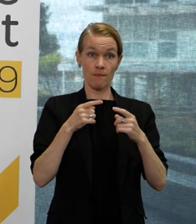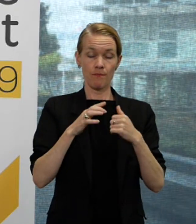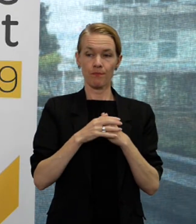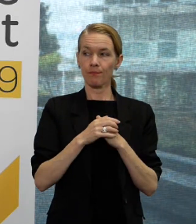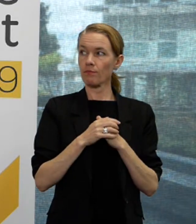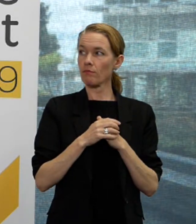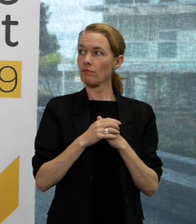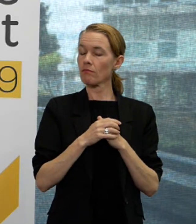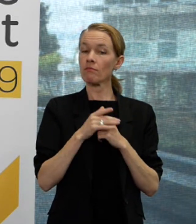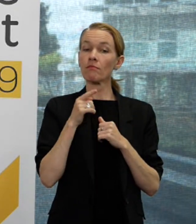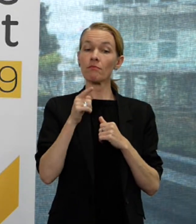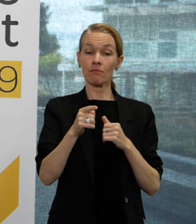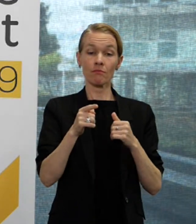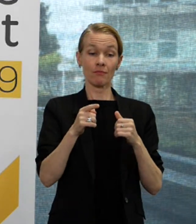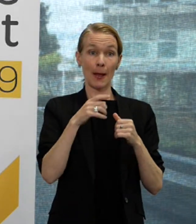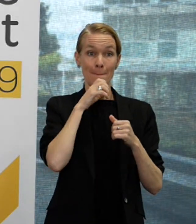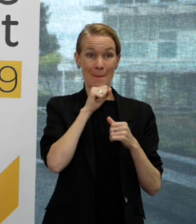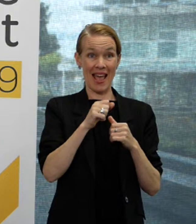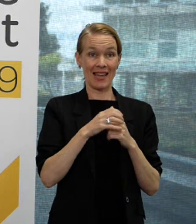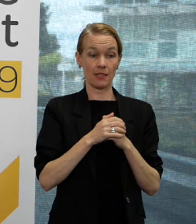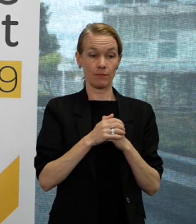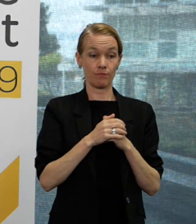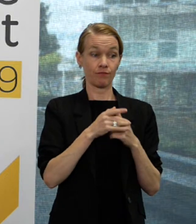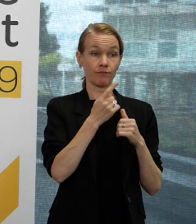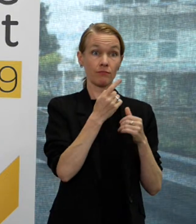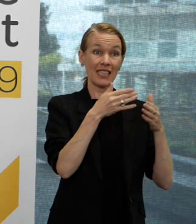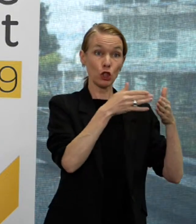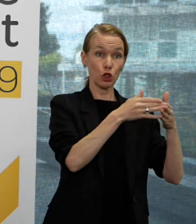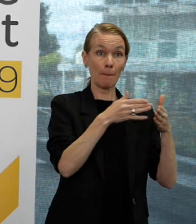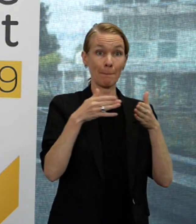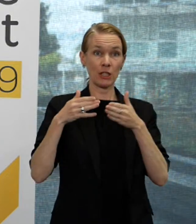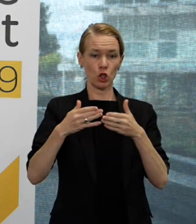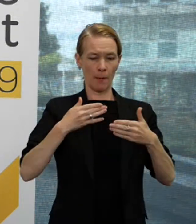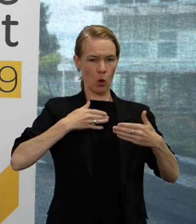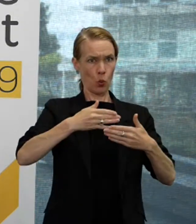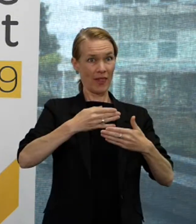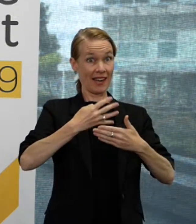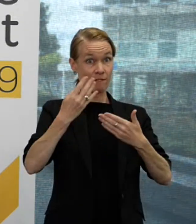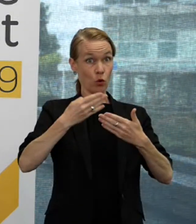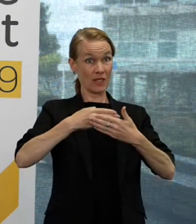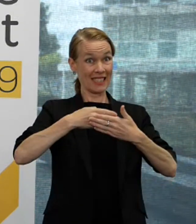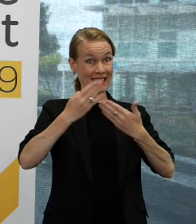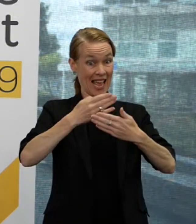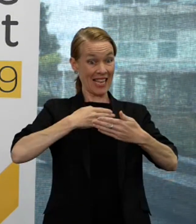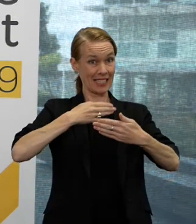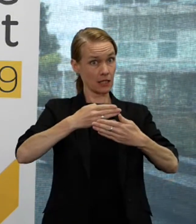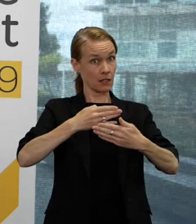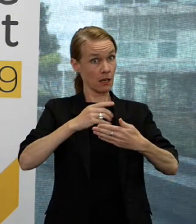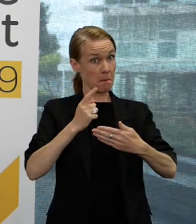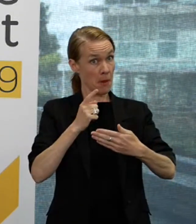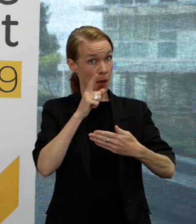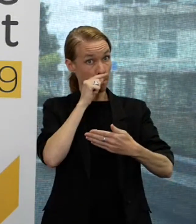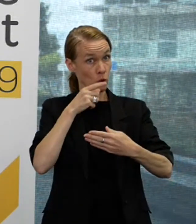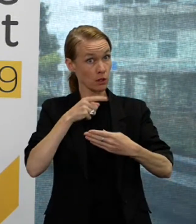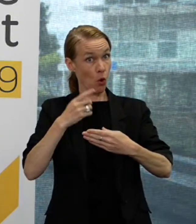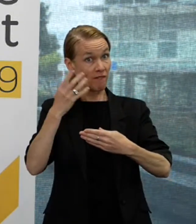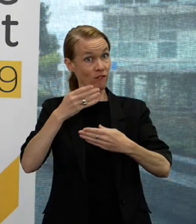Is it possible that he just got .. It's possible, but one of the things